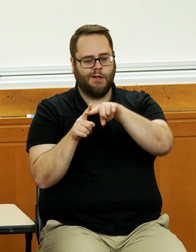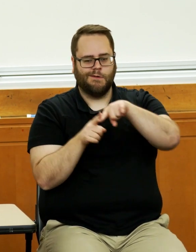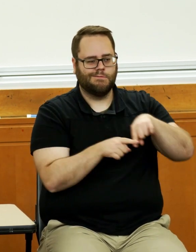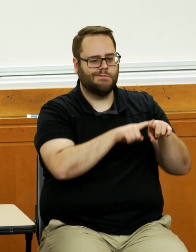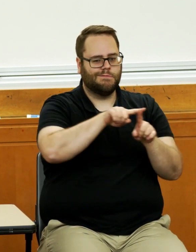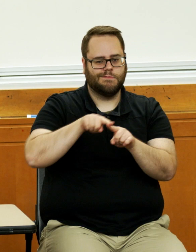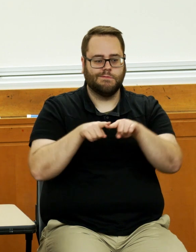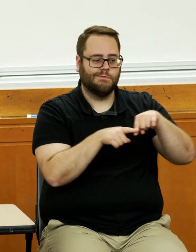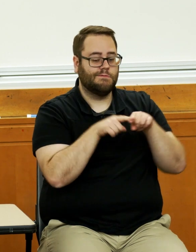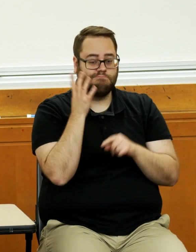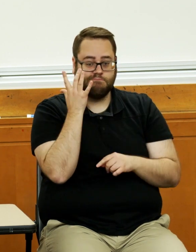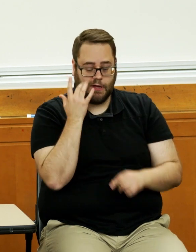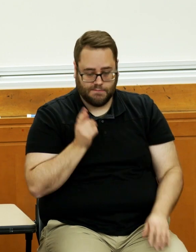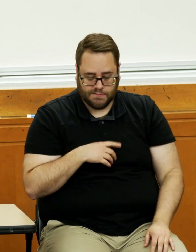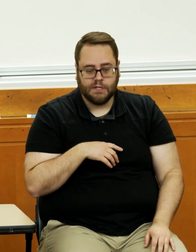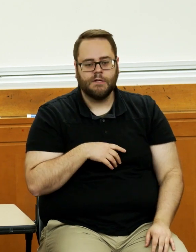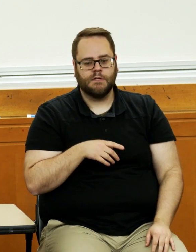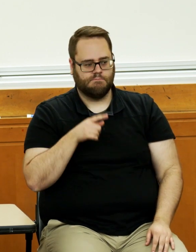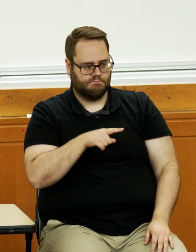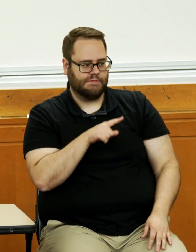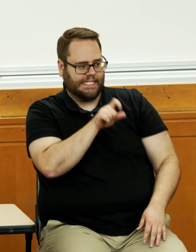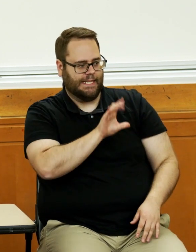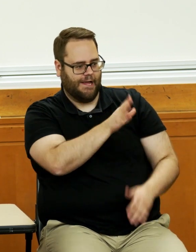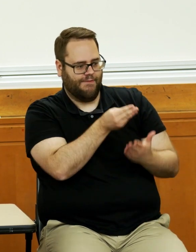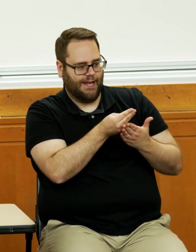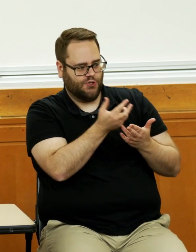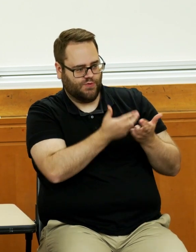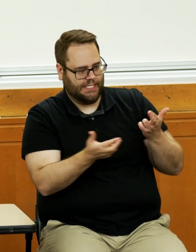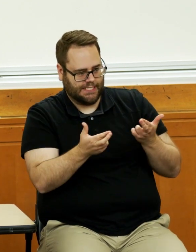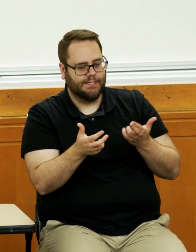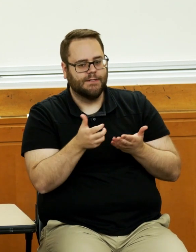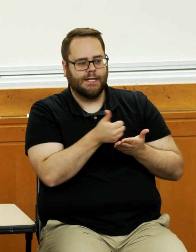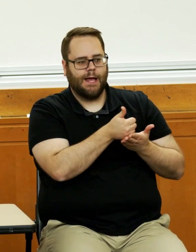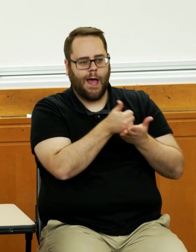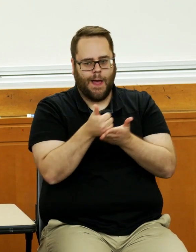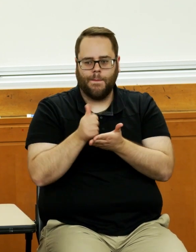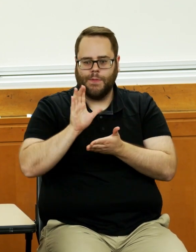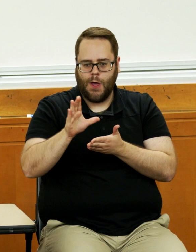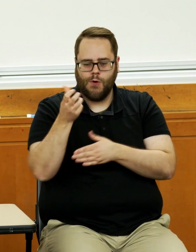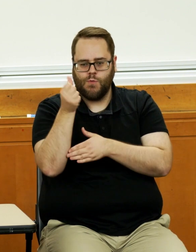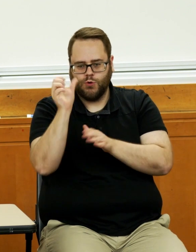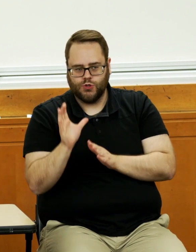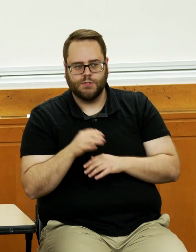because SNCC needed LDF's financial resources to help its protesters and LDF often partnered